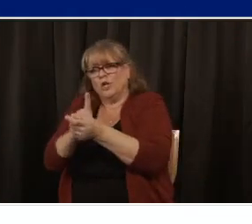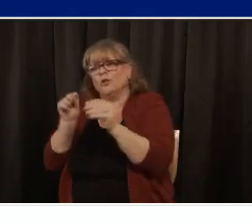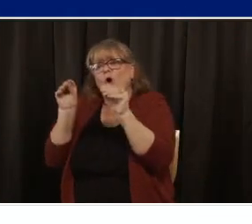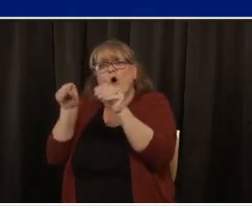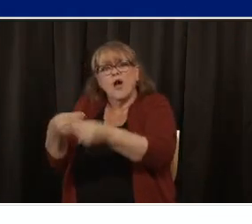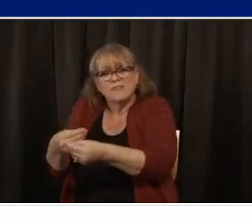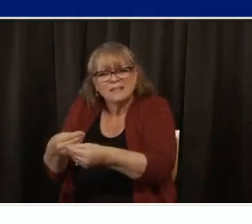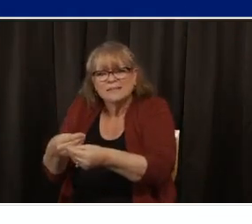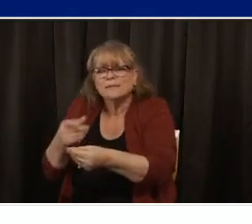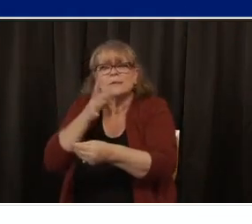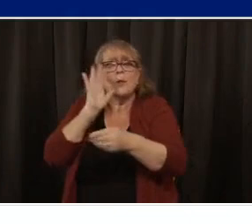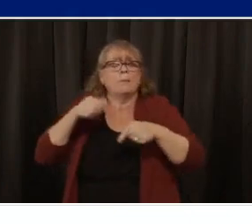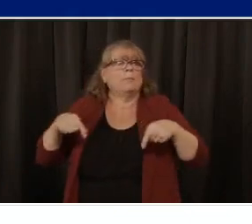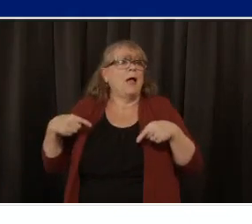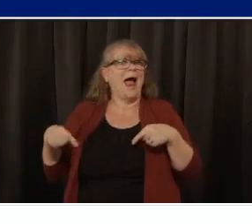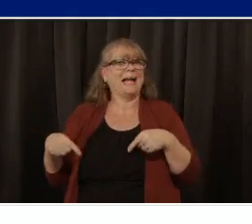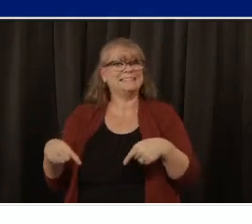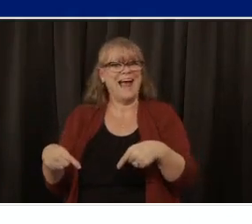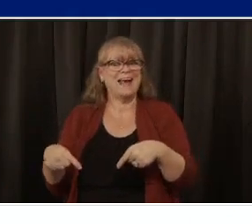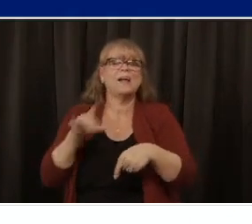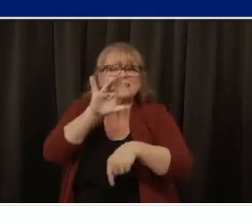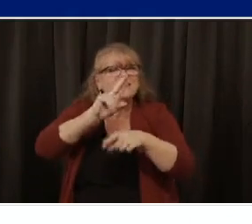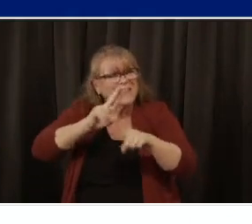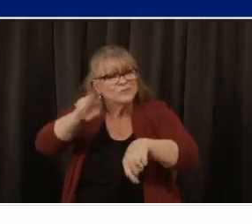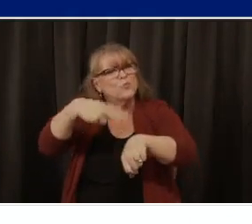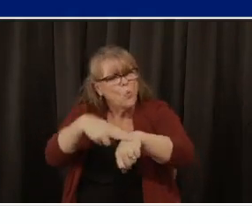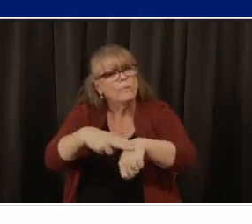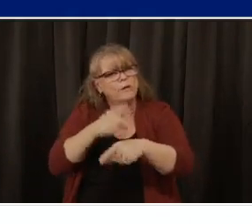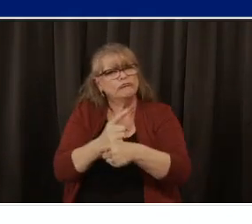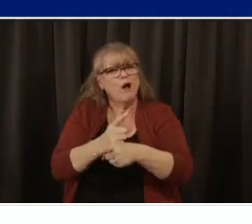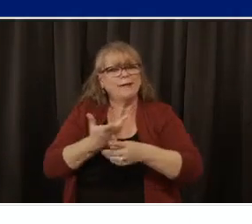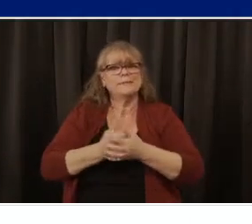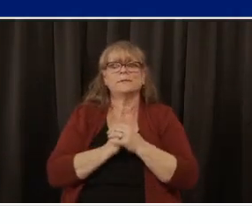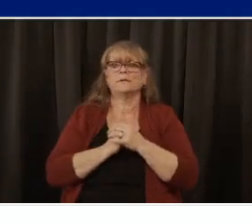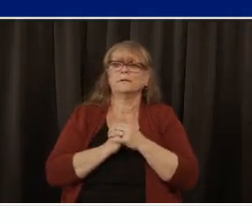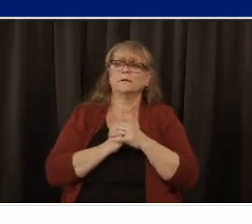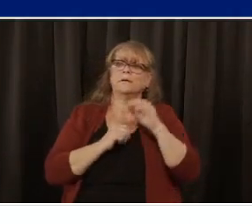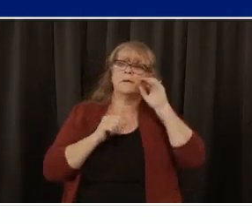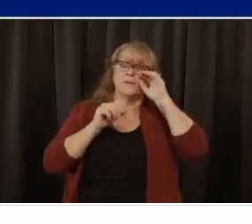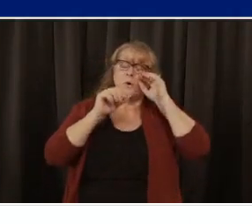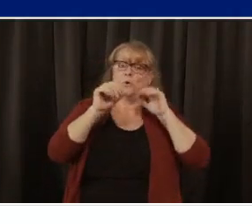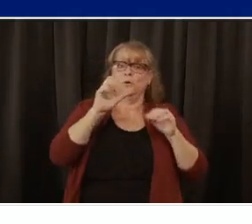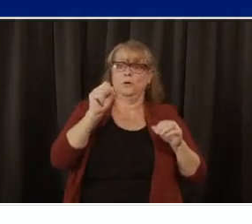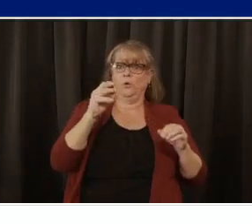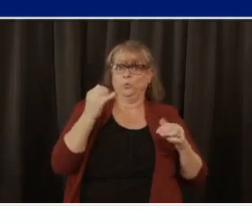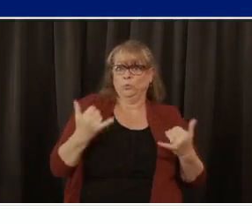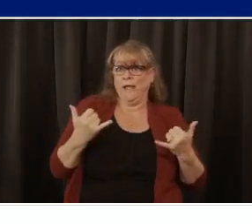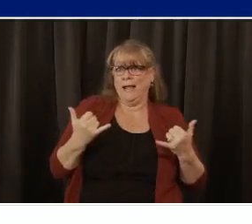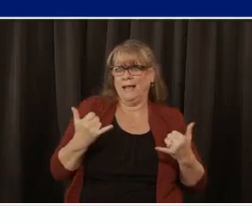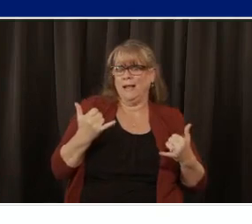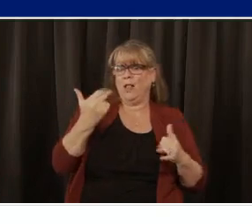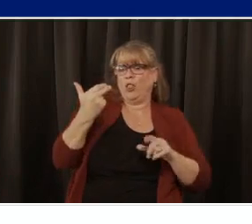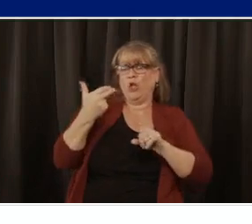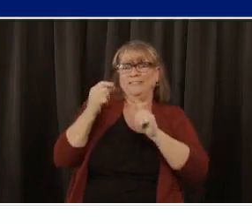Today marks 13 months in four days since the first COVID case was confirmed in Colorado March 5 2020 It's likely we had